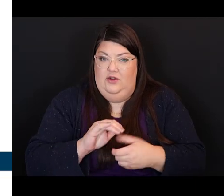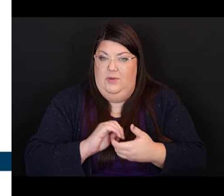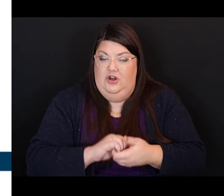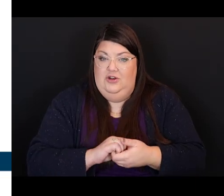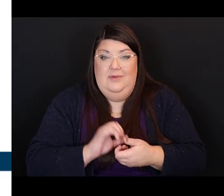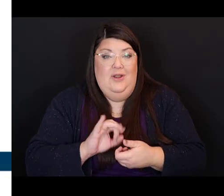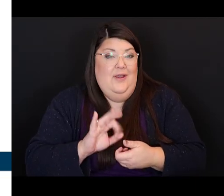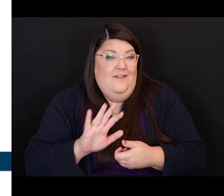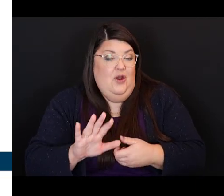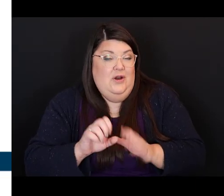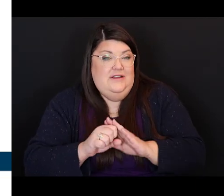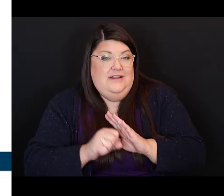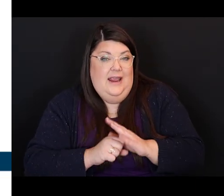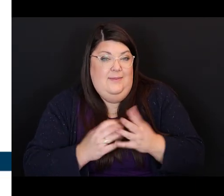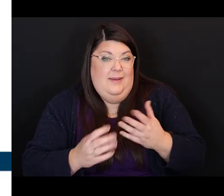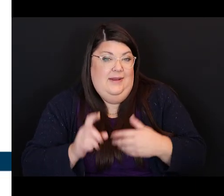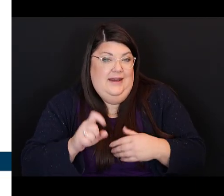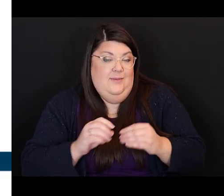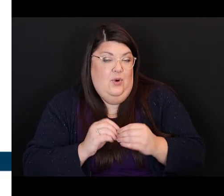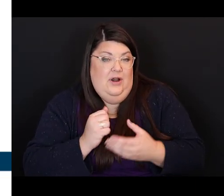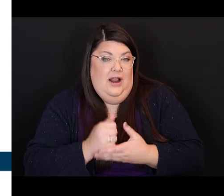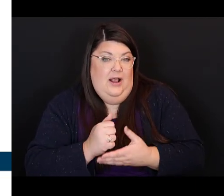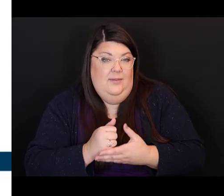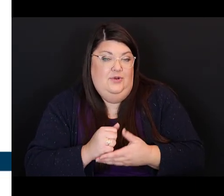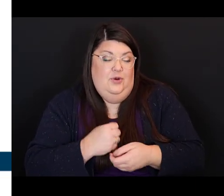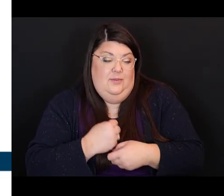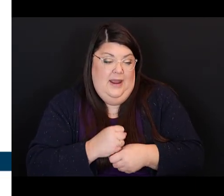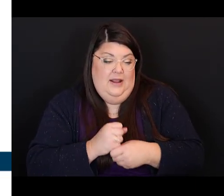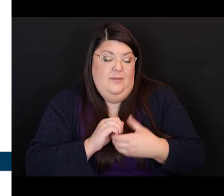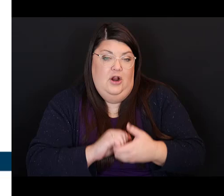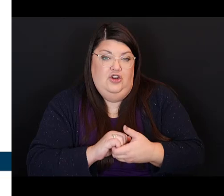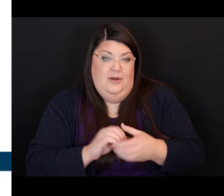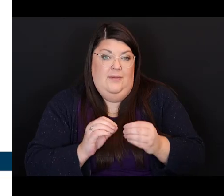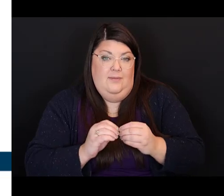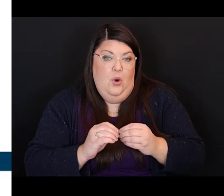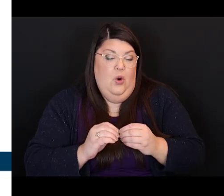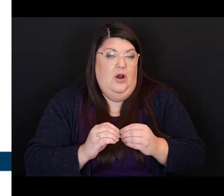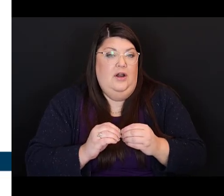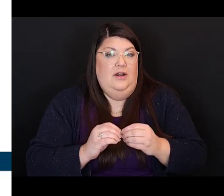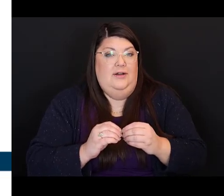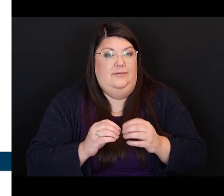if your state may need a little help in making those partnerships more robust, there's some